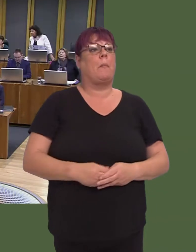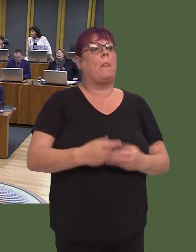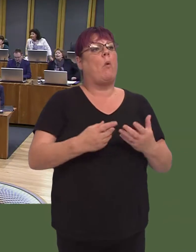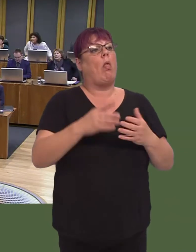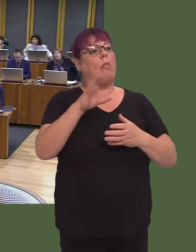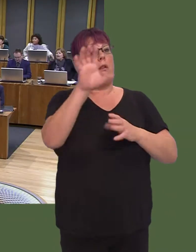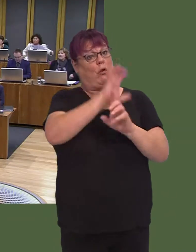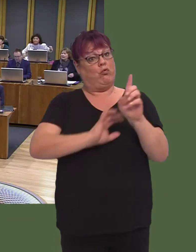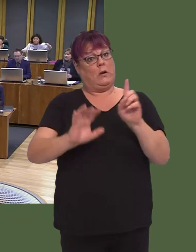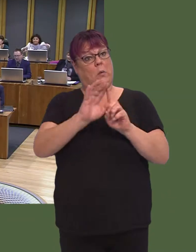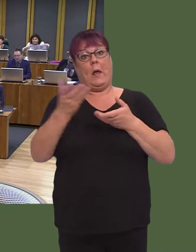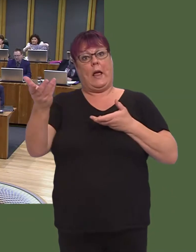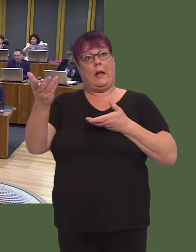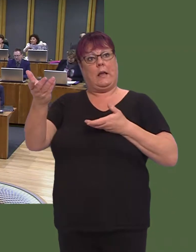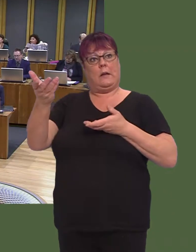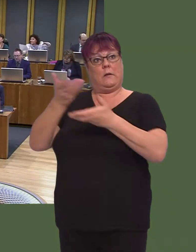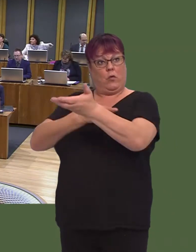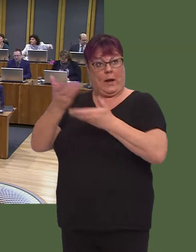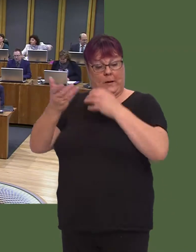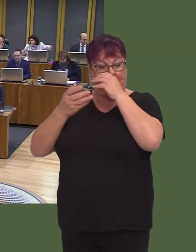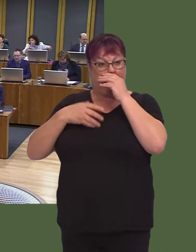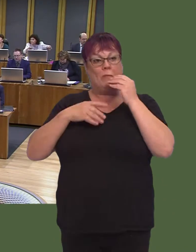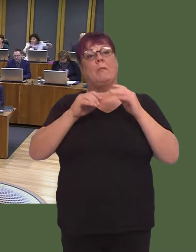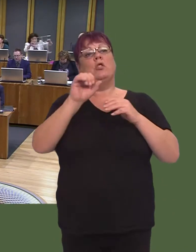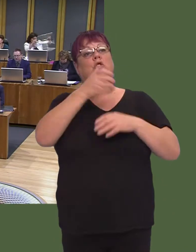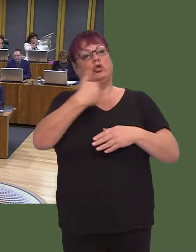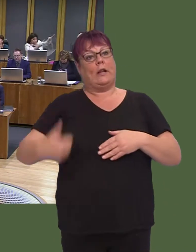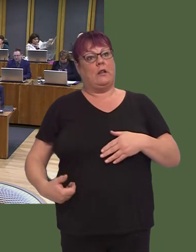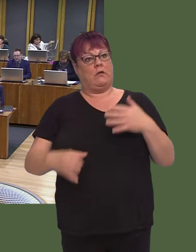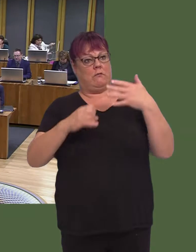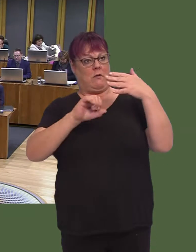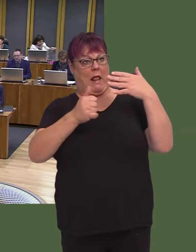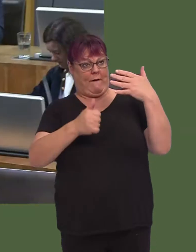Carwyn Jones AM: Well, China comes in at No. 11 in terms of the countries that we export to.